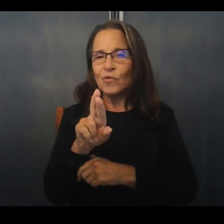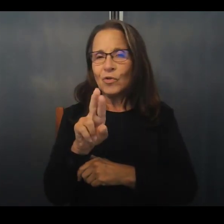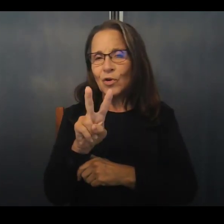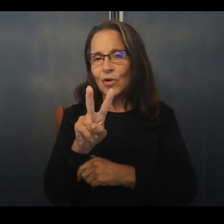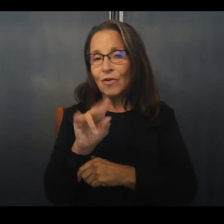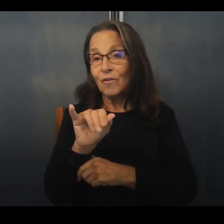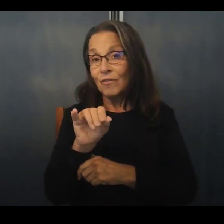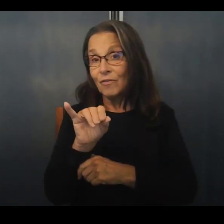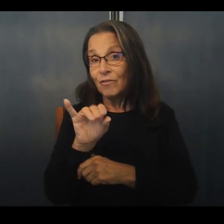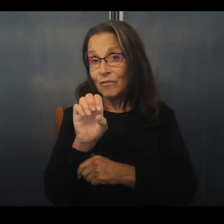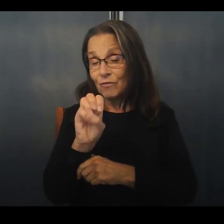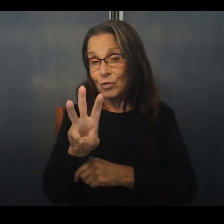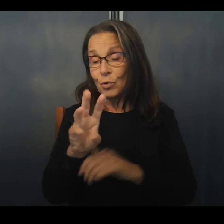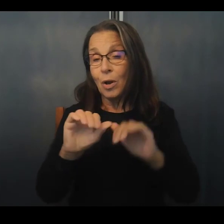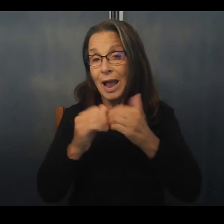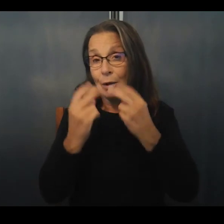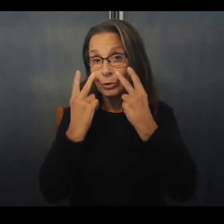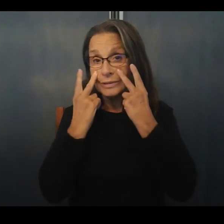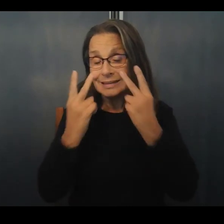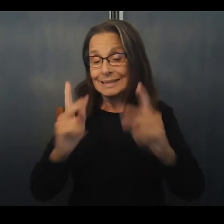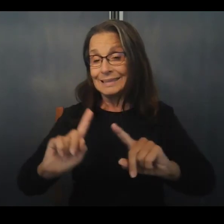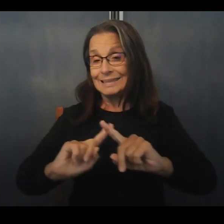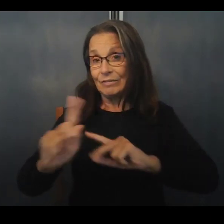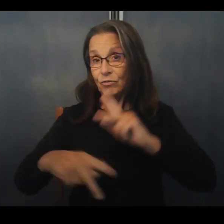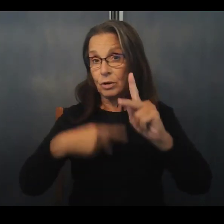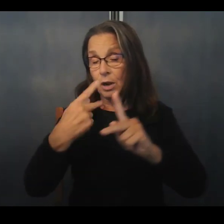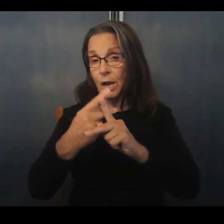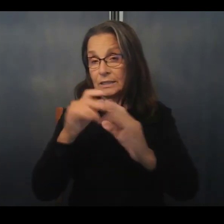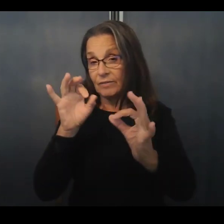different kinds of assignment feedback in blackboard and how to really quickly